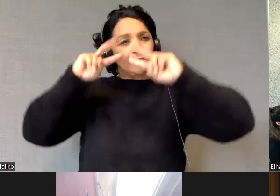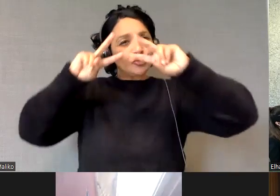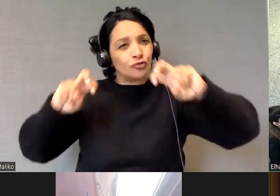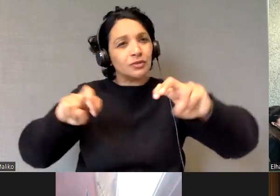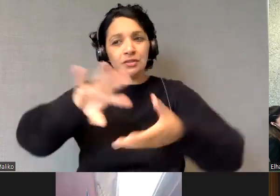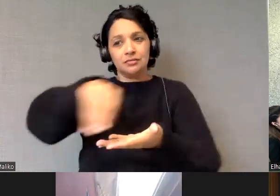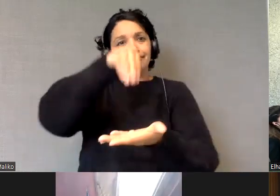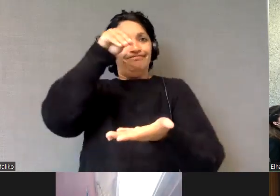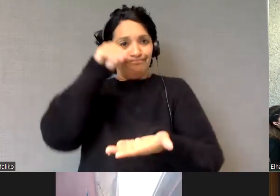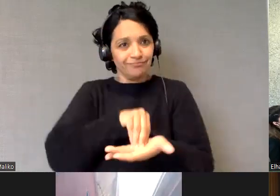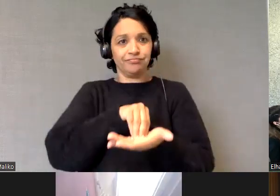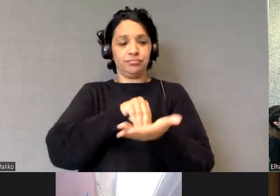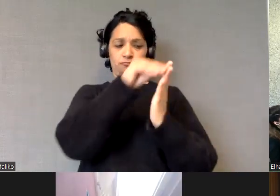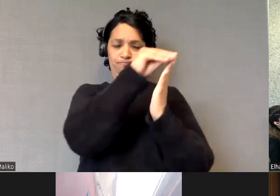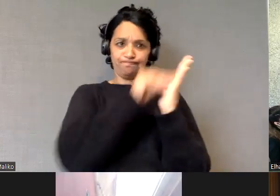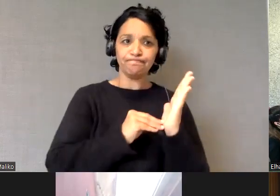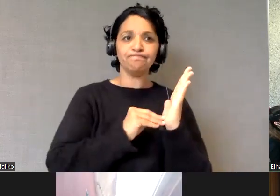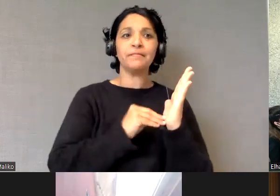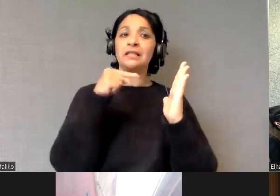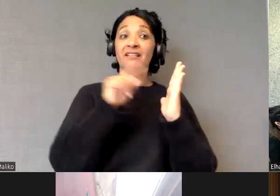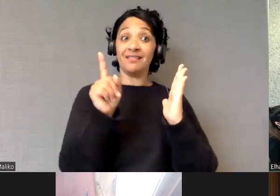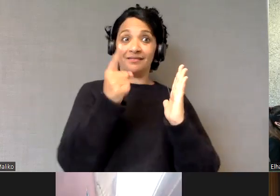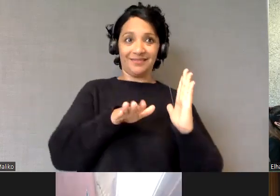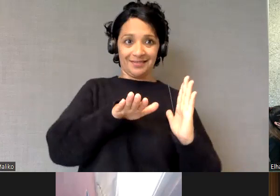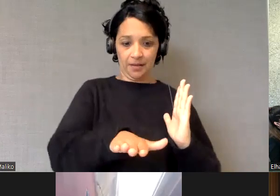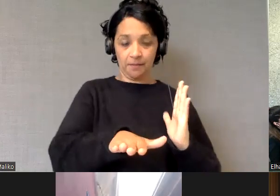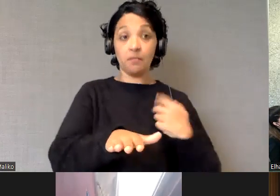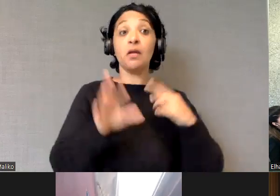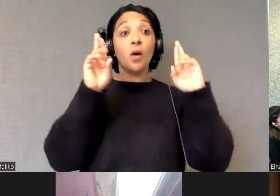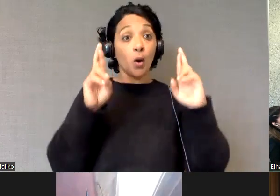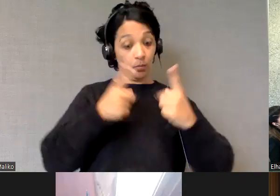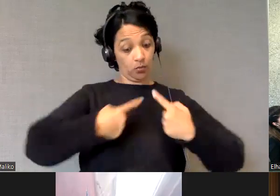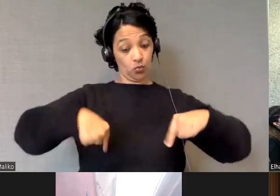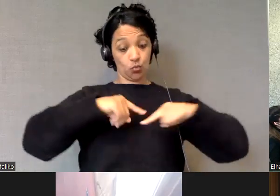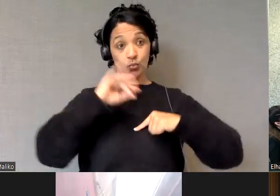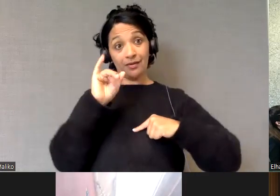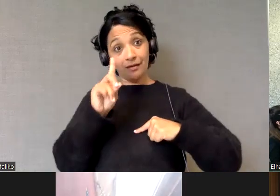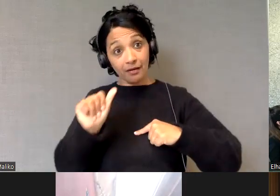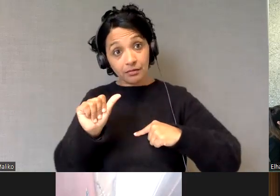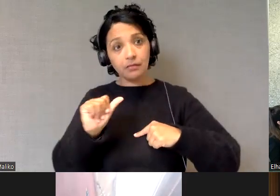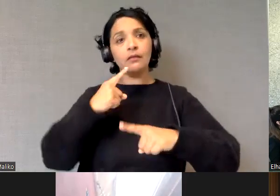So I hope that we and other organisations of persons with disabilities, other NGOs who